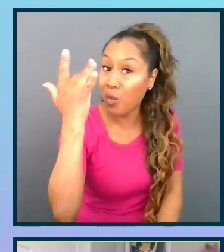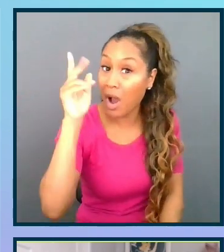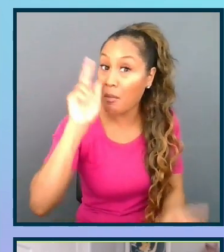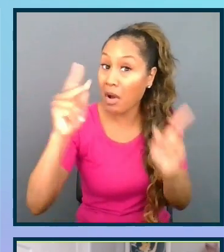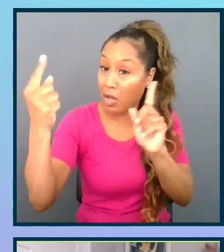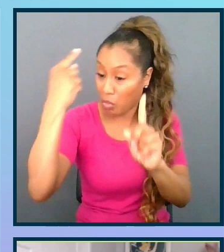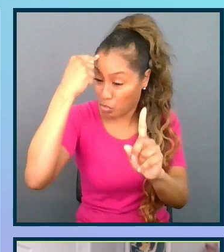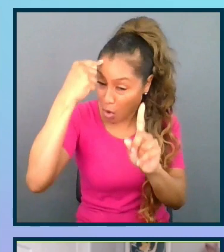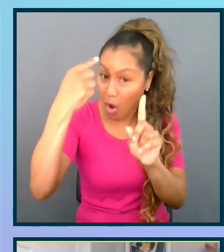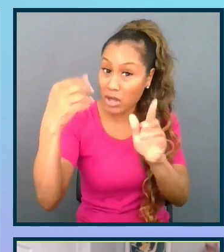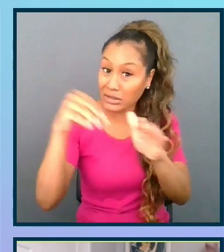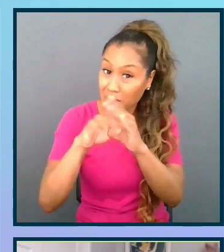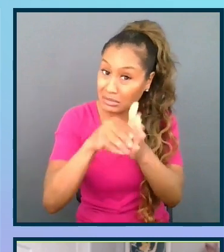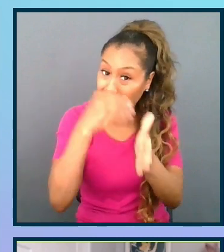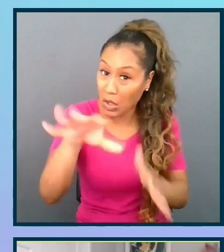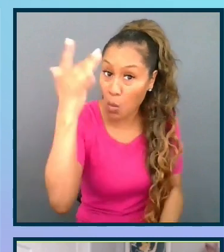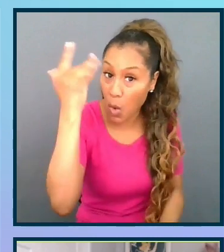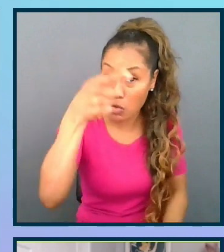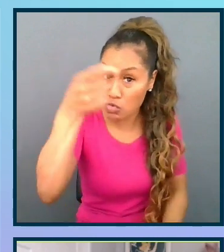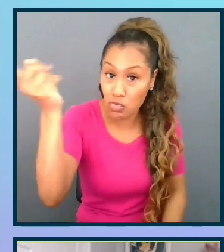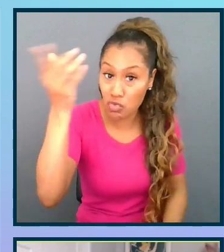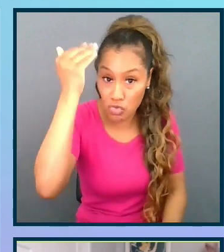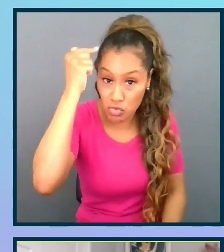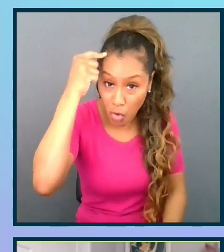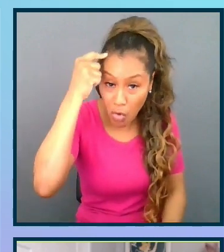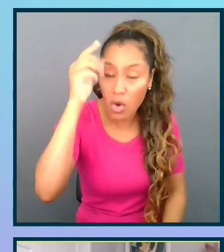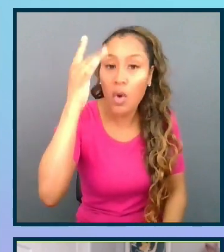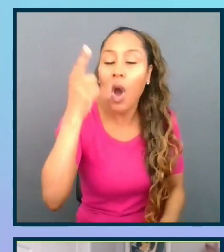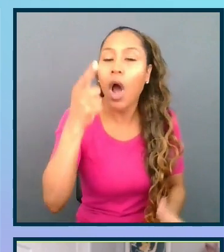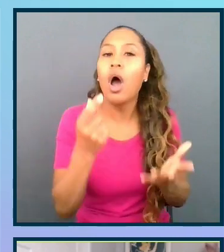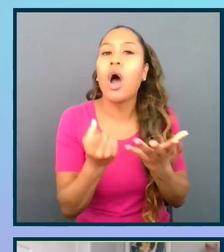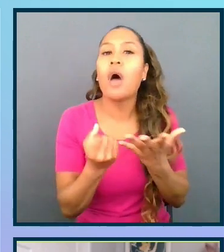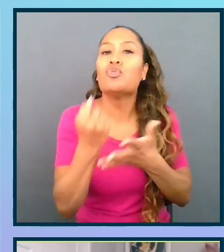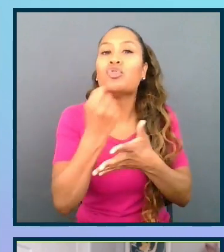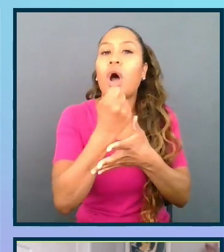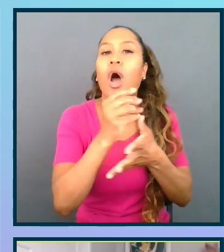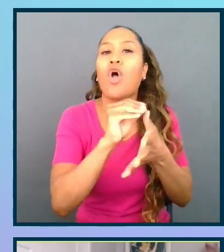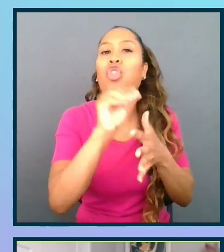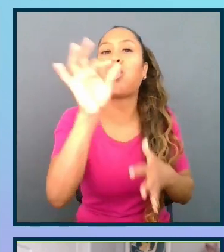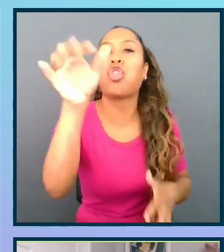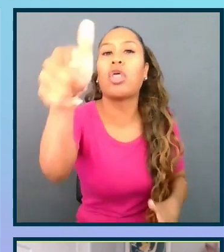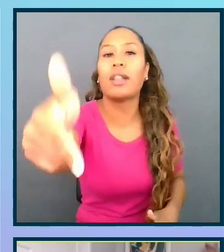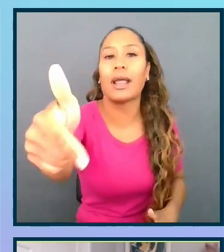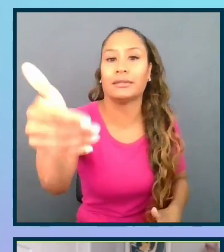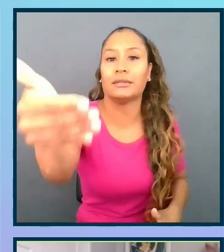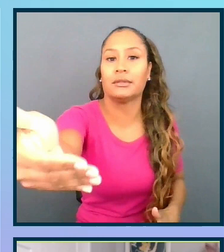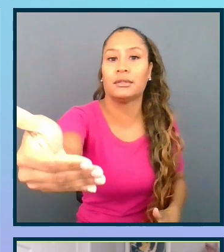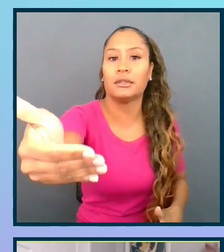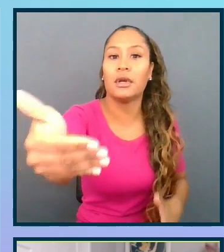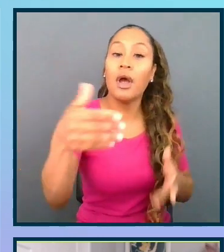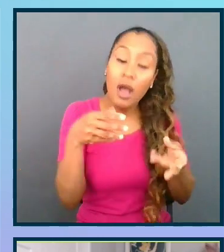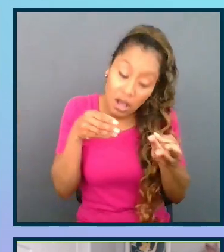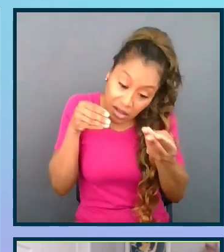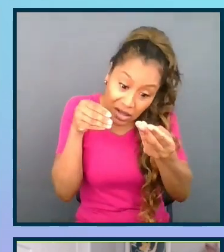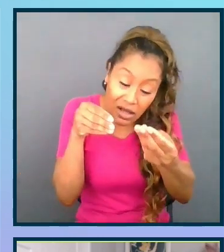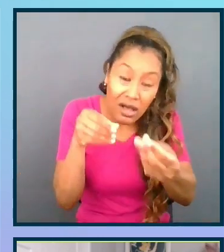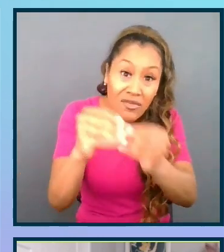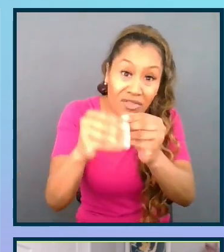is because it's being prioritized too late. And the cost of fixing something at that point